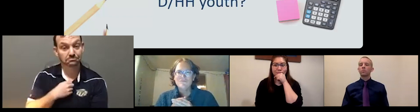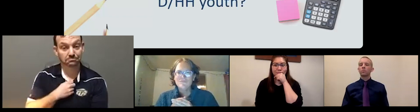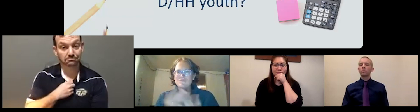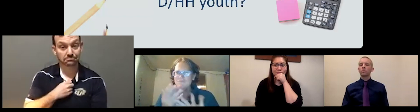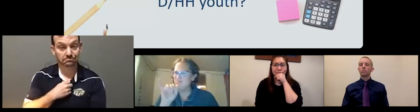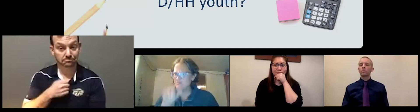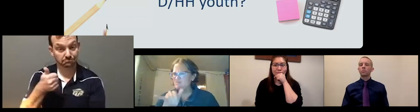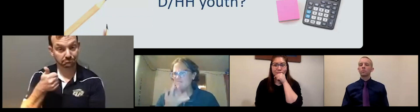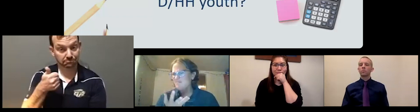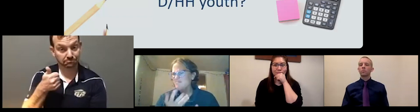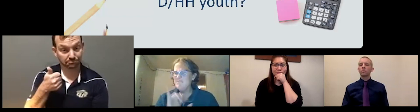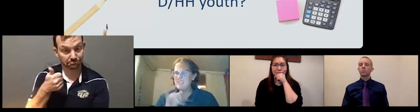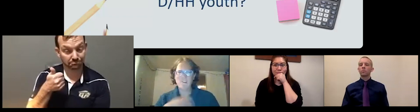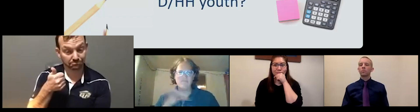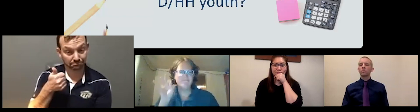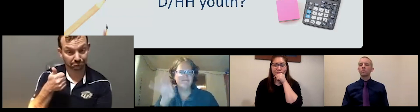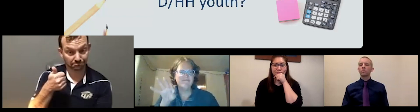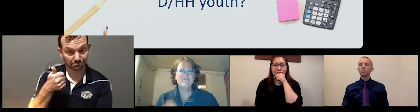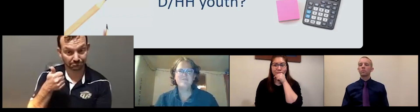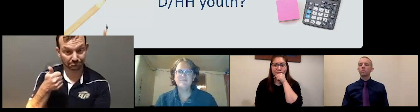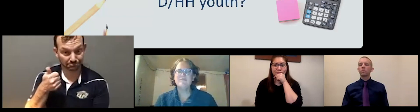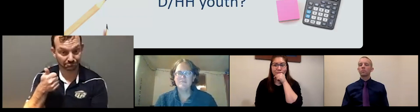That’s my input.